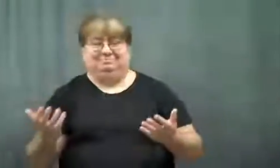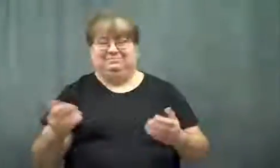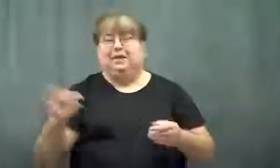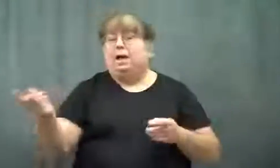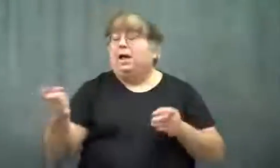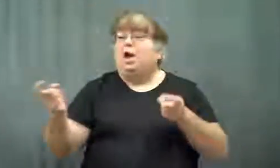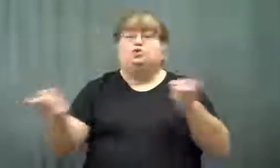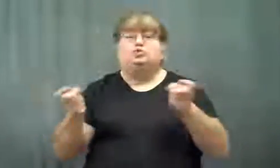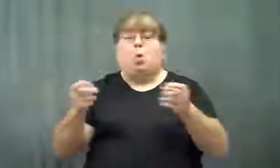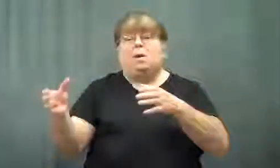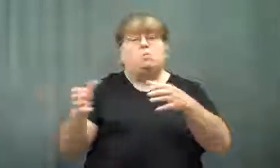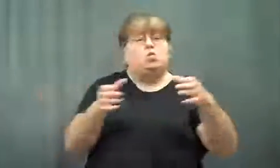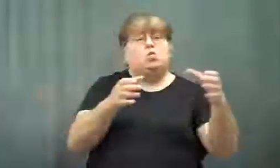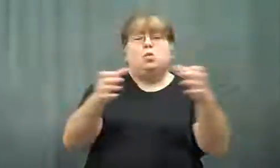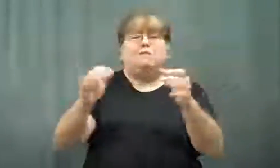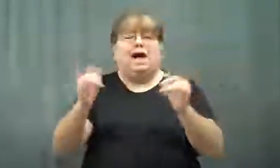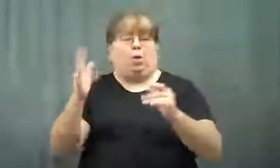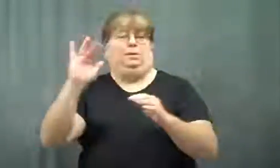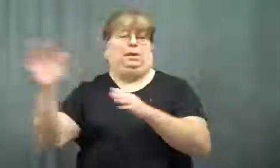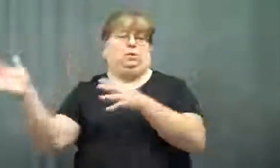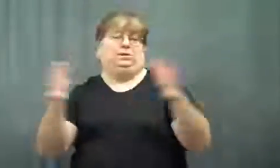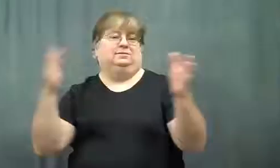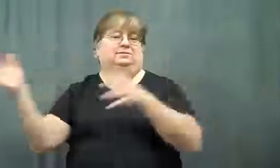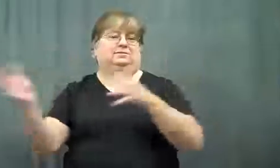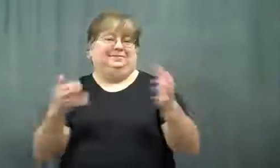Direction is based on the wind.